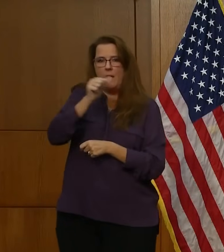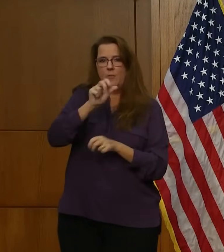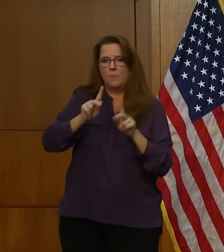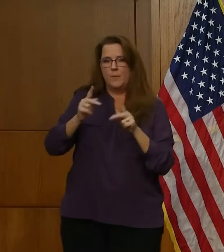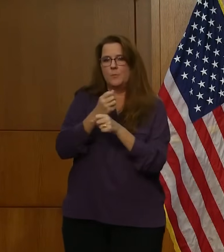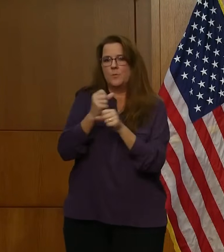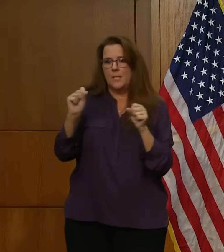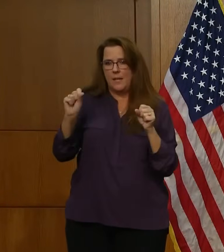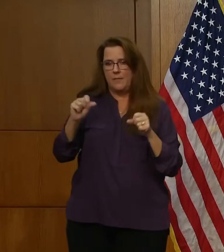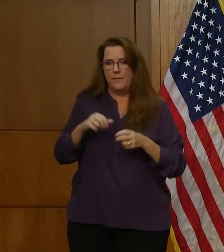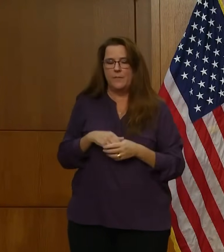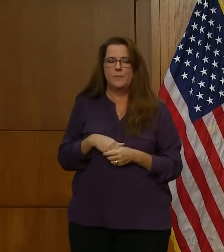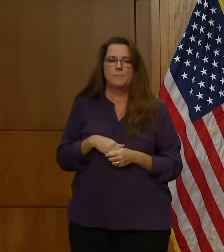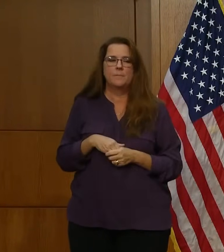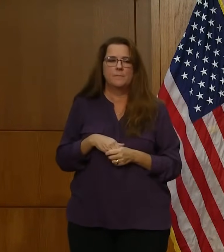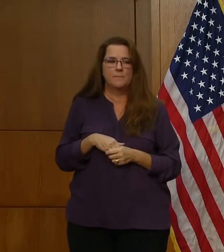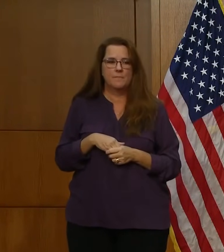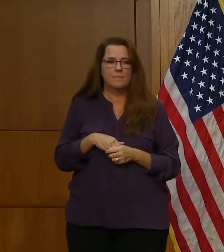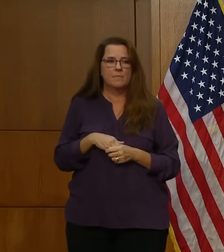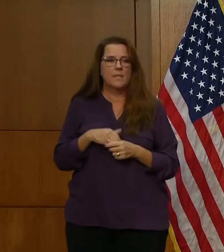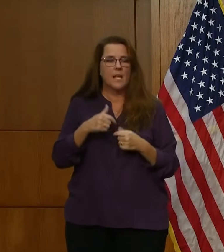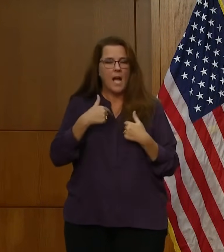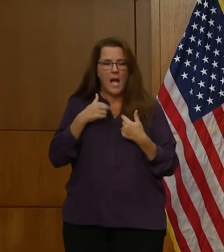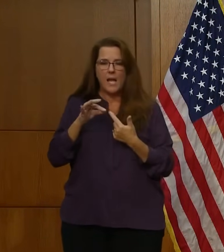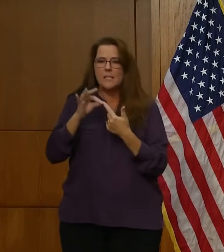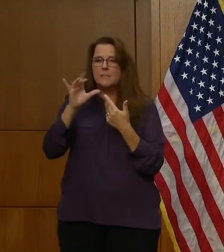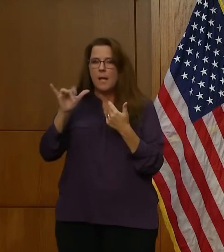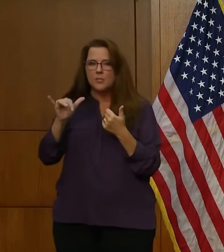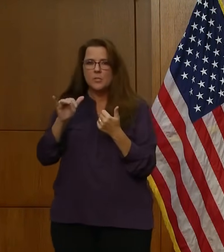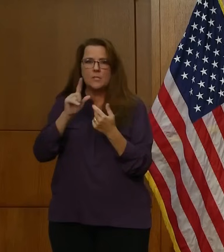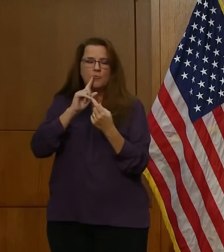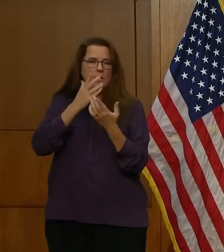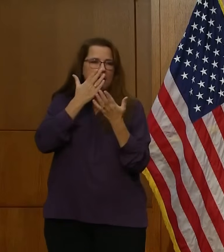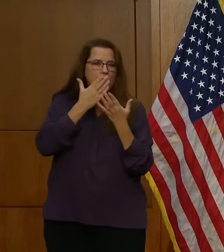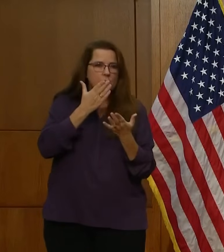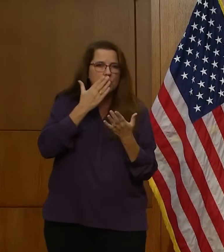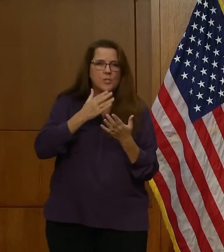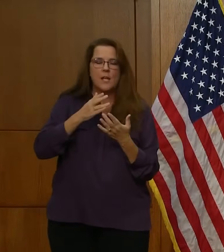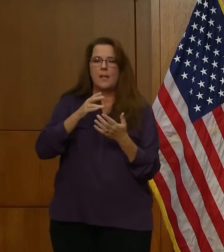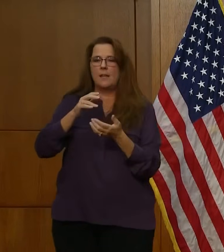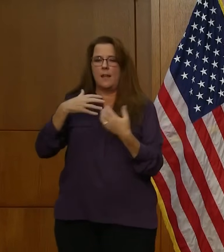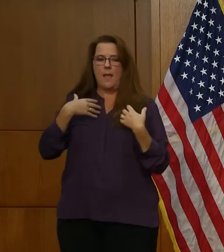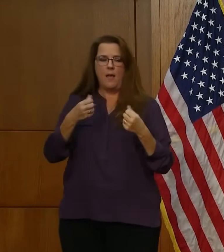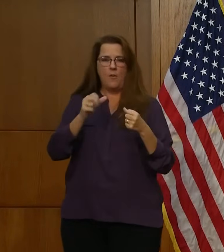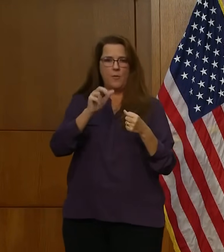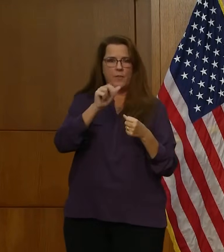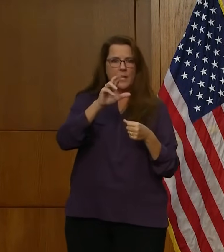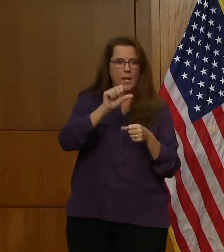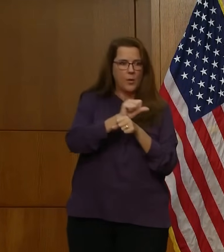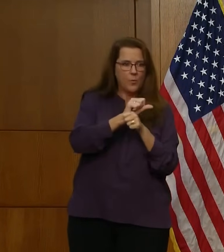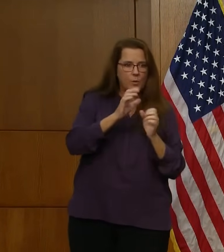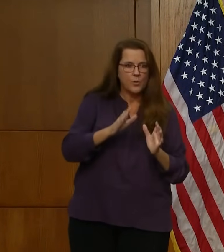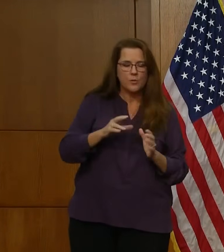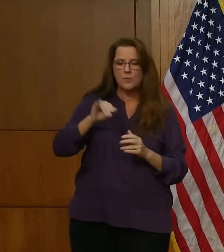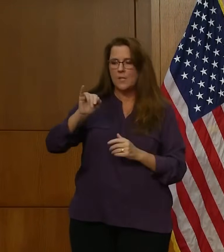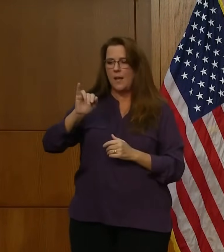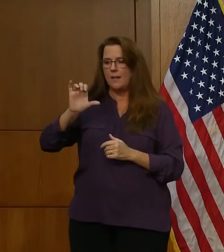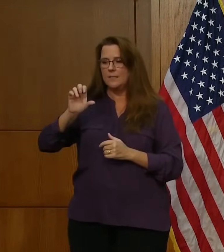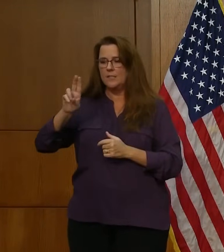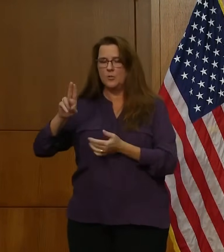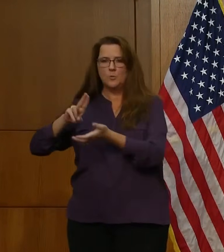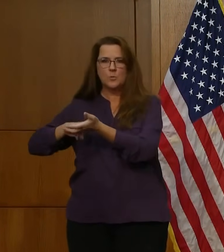ESPECIALLY. APPRECIATE THE